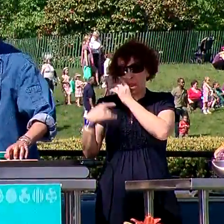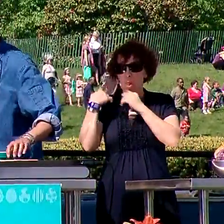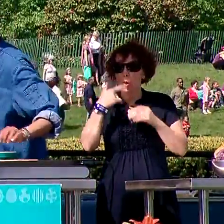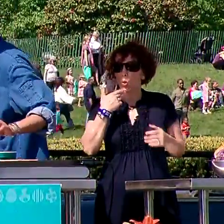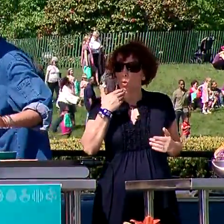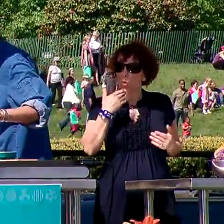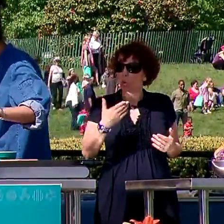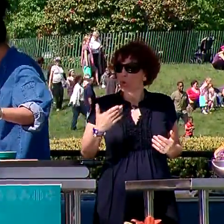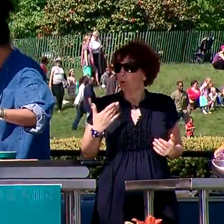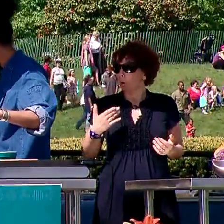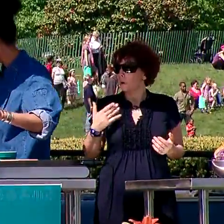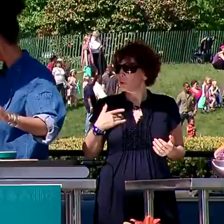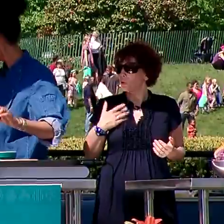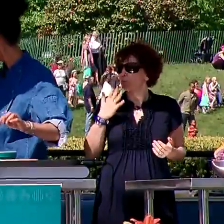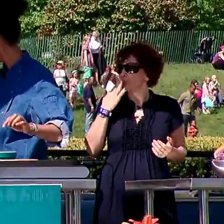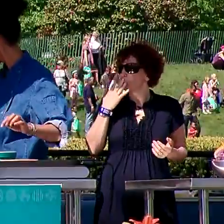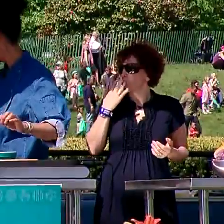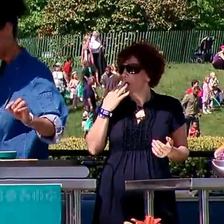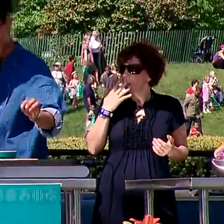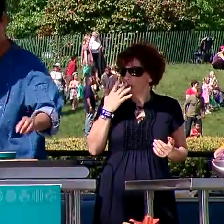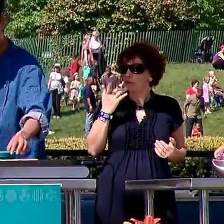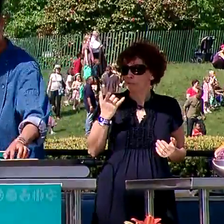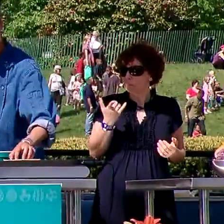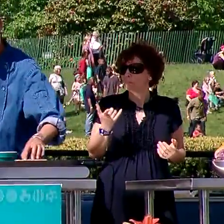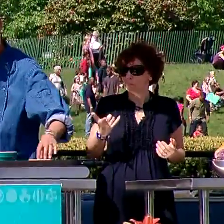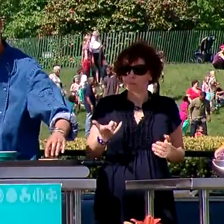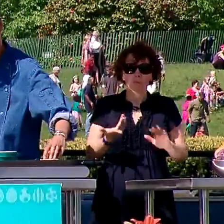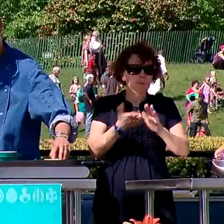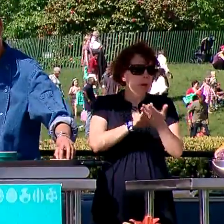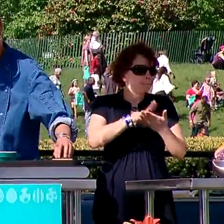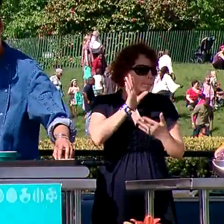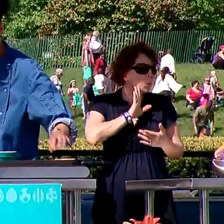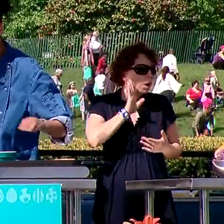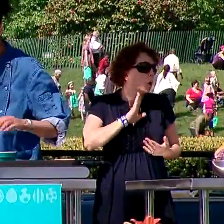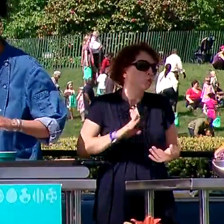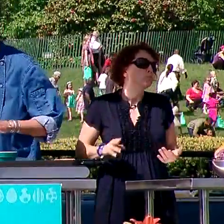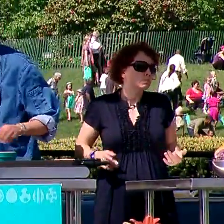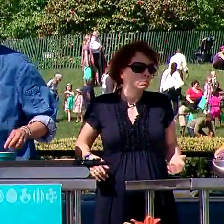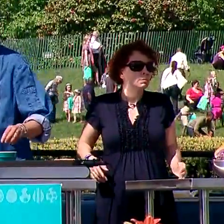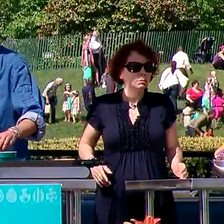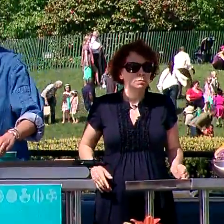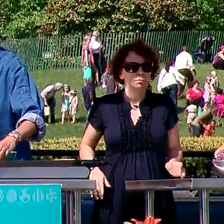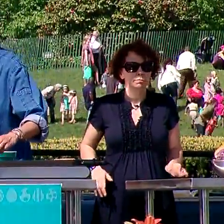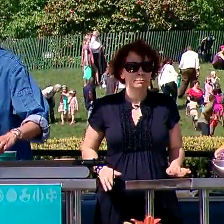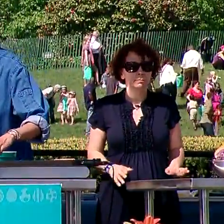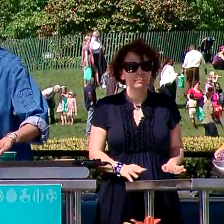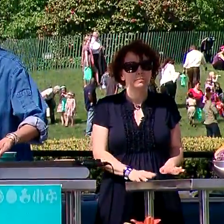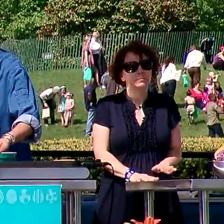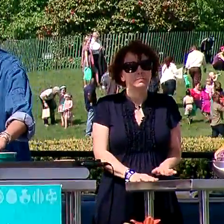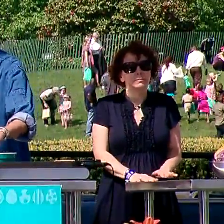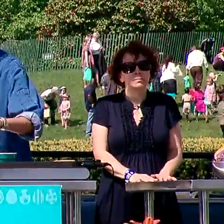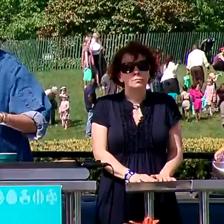You've got some color on your quesadilla.